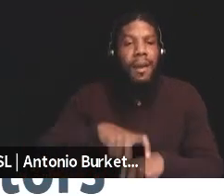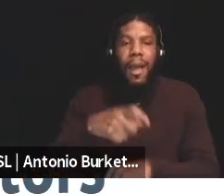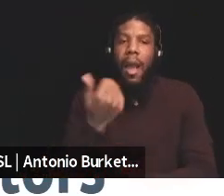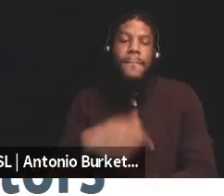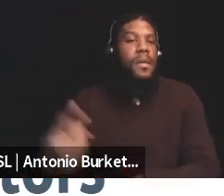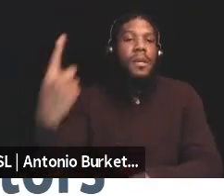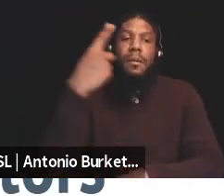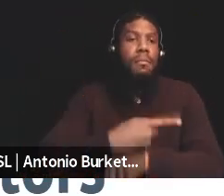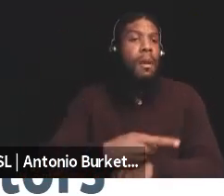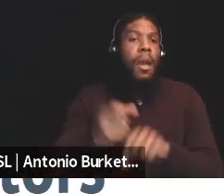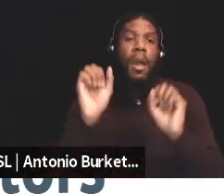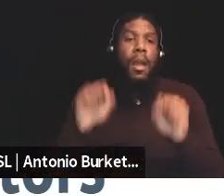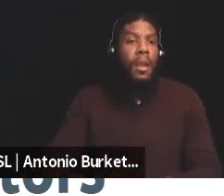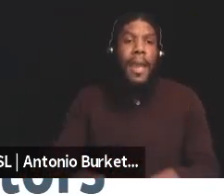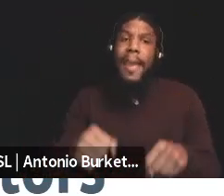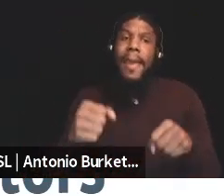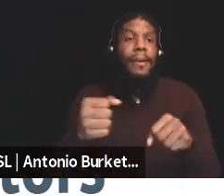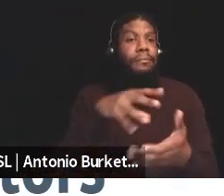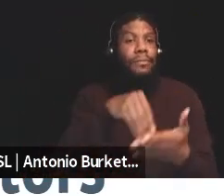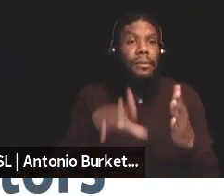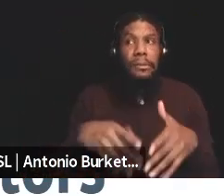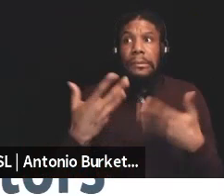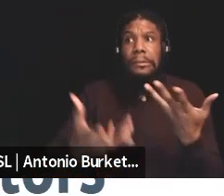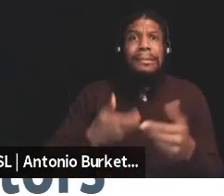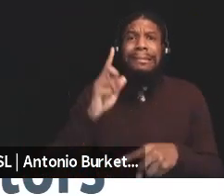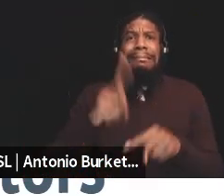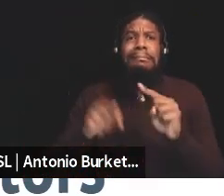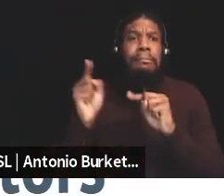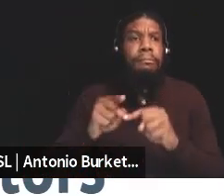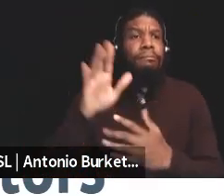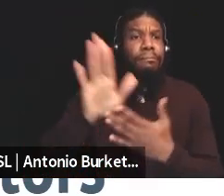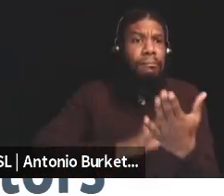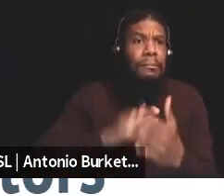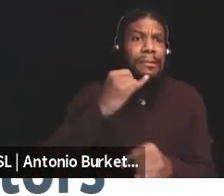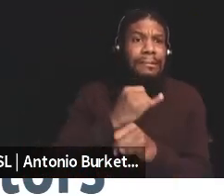students might have a hard time making it to campus and that's just one more obstacle